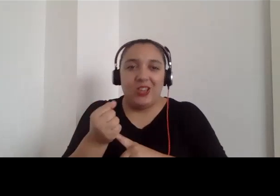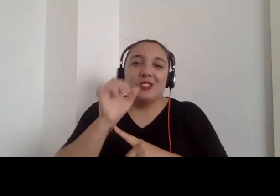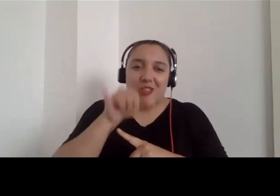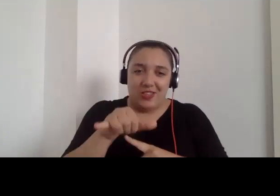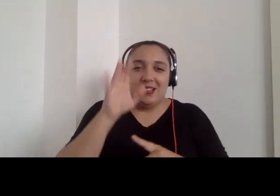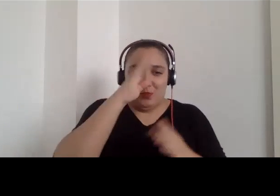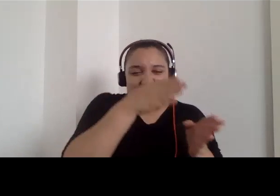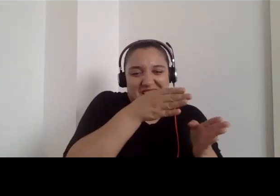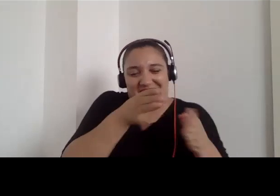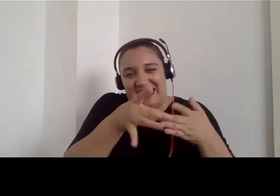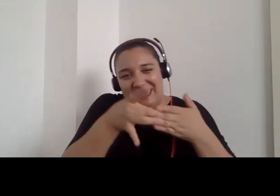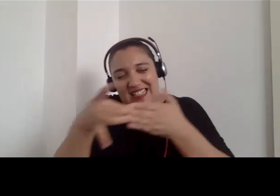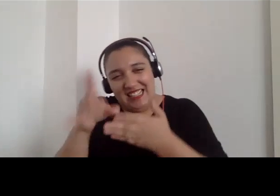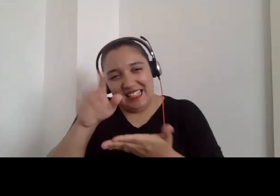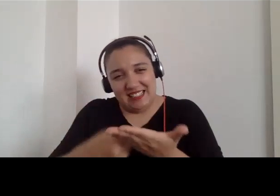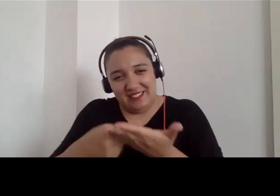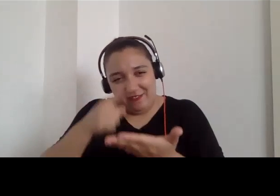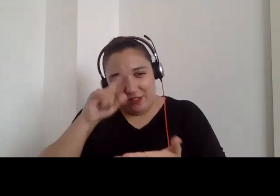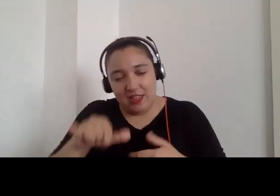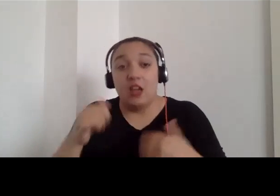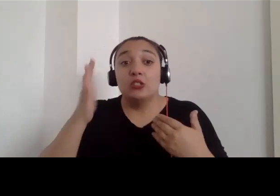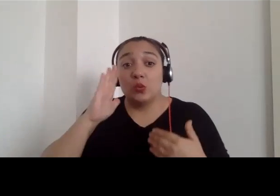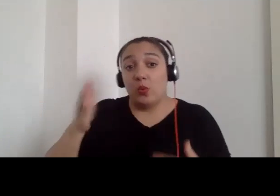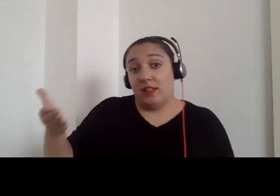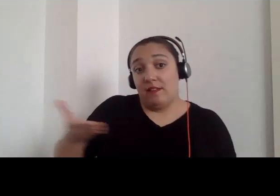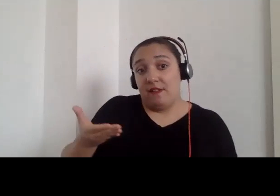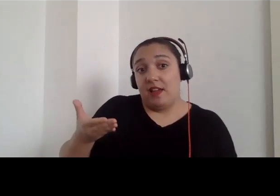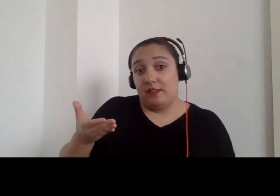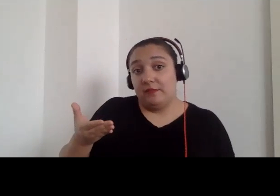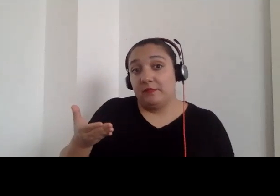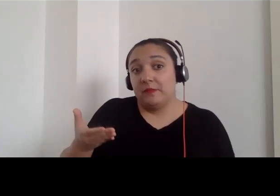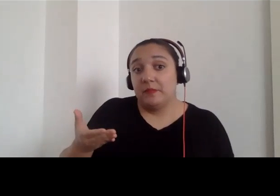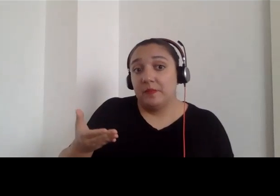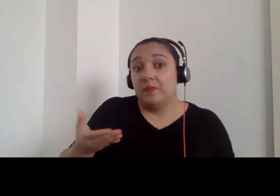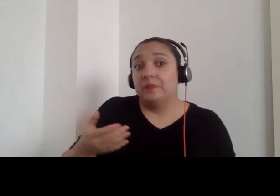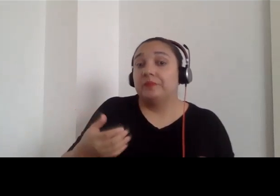So I want to invite our guests to come and join me in